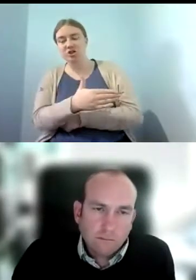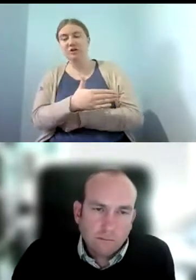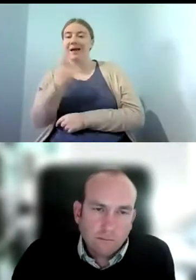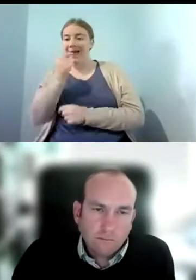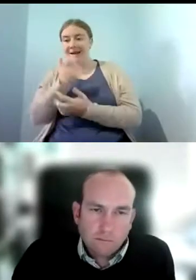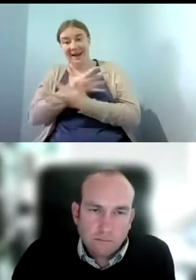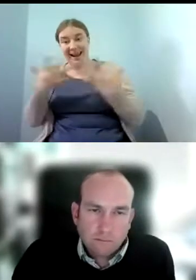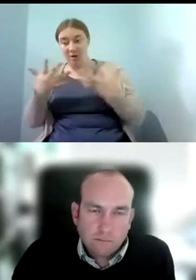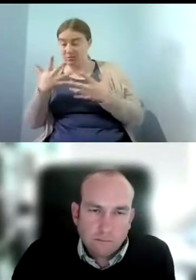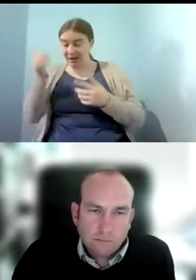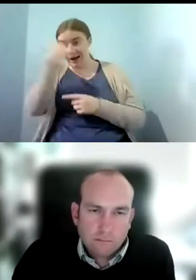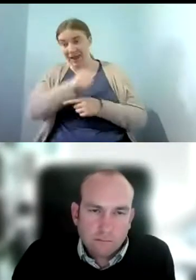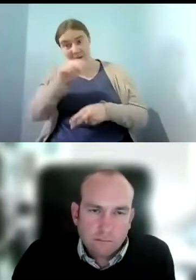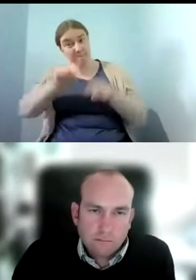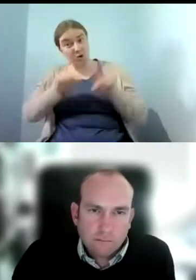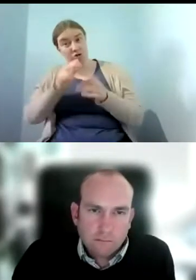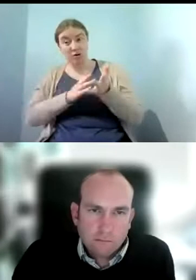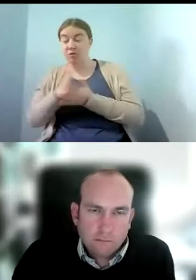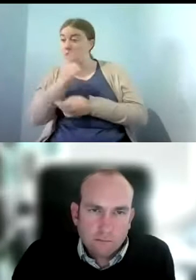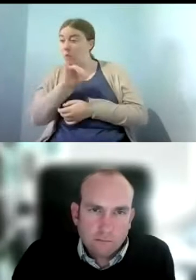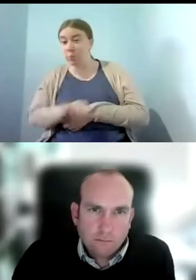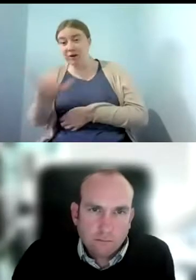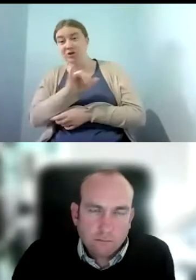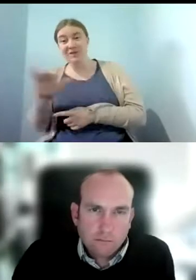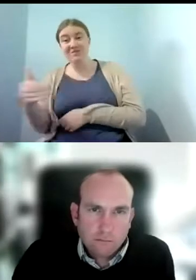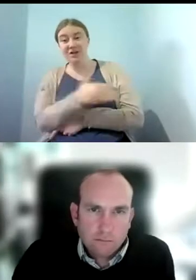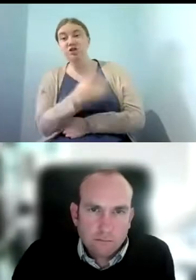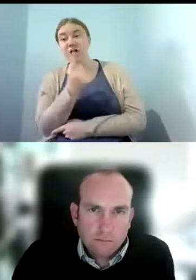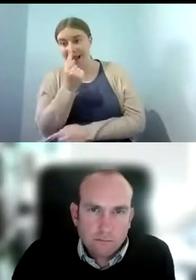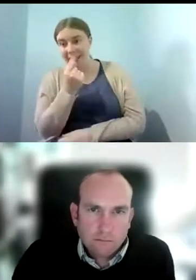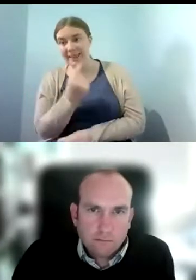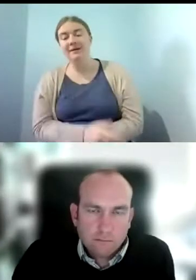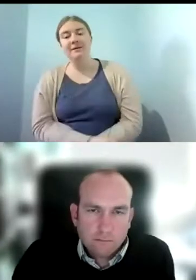do some clever monitoring by species as well so the there's so many opportunities